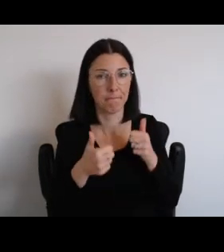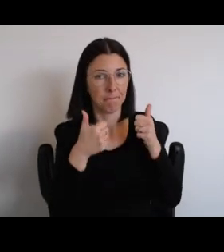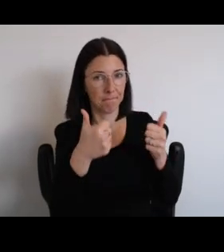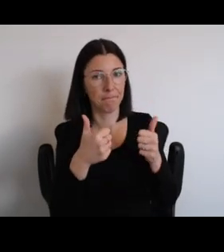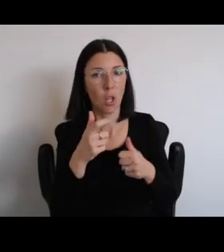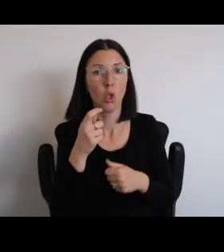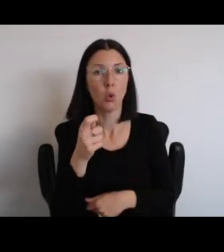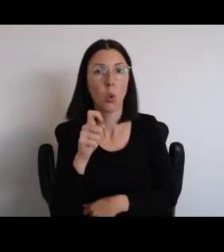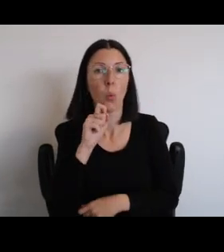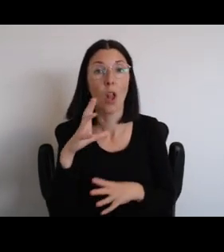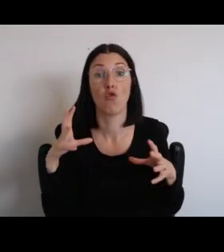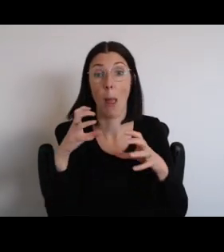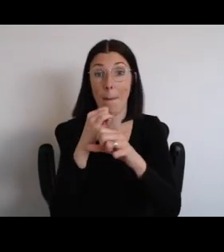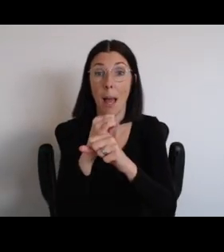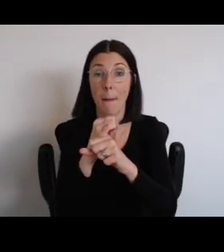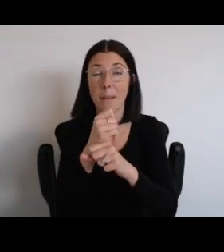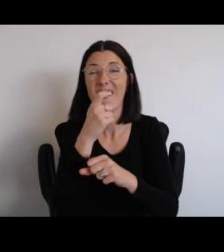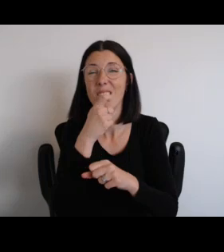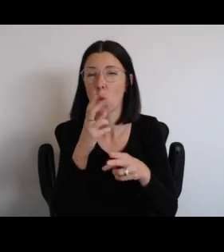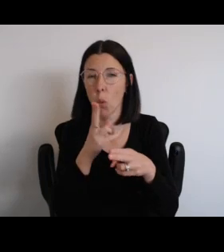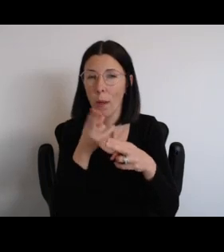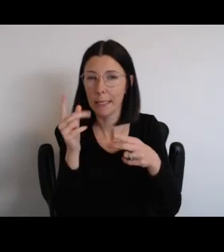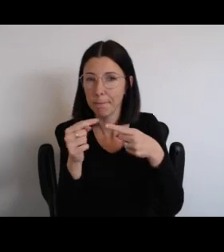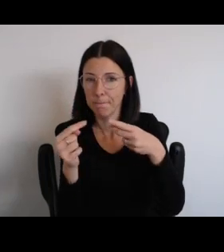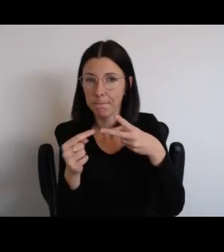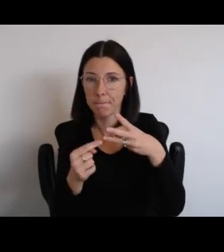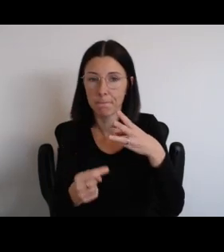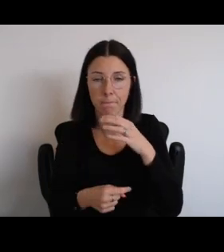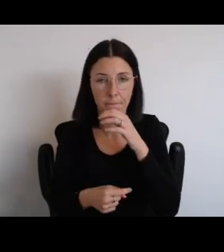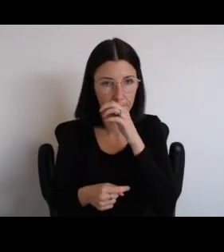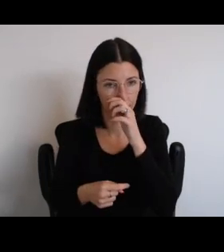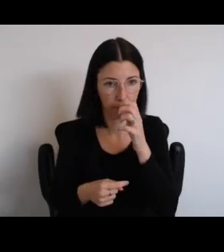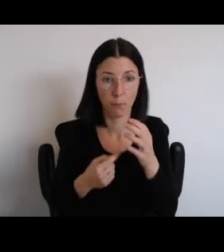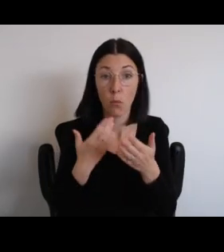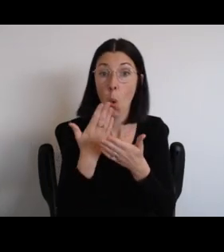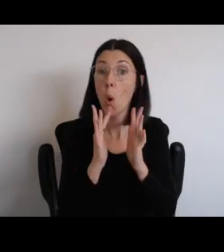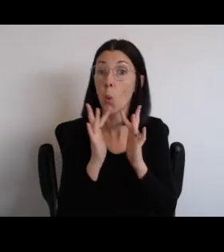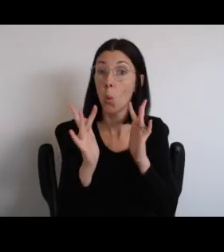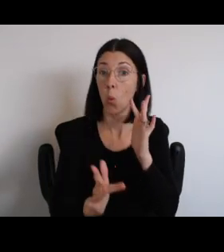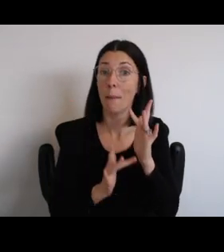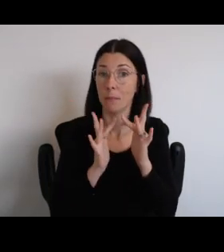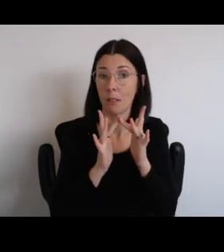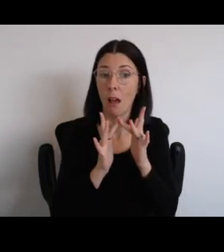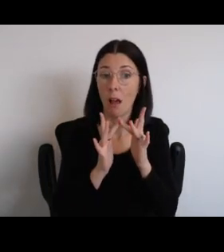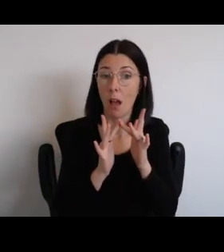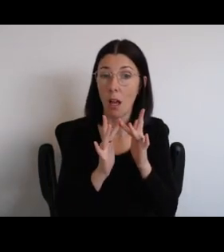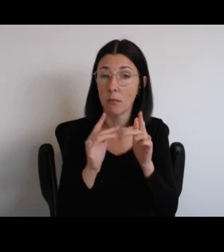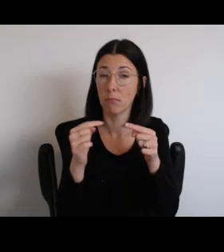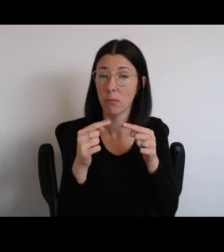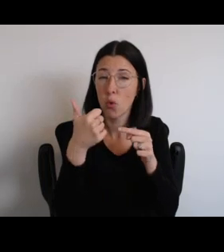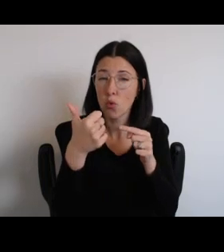a couple of quick things um on our website it's a great resource for free legal information about a